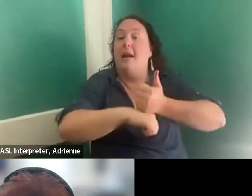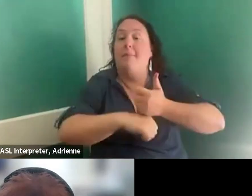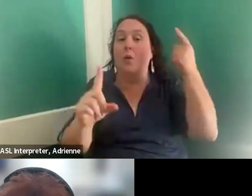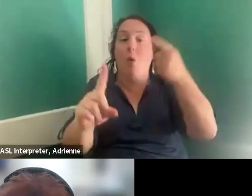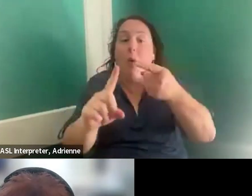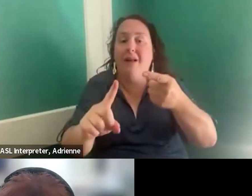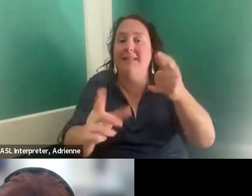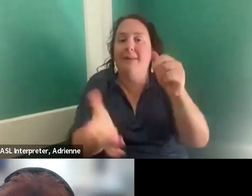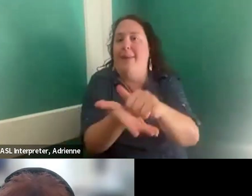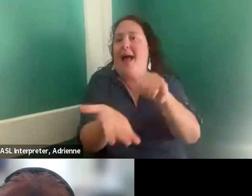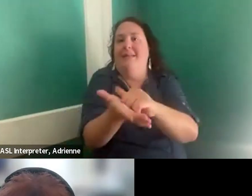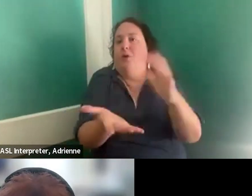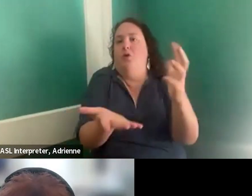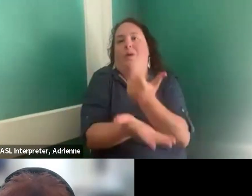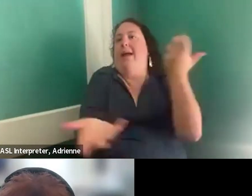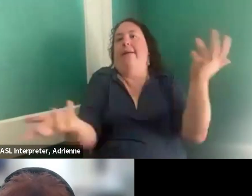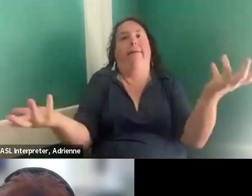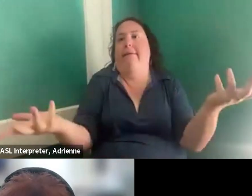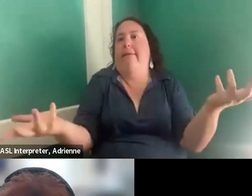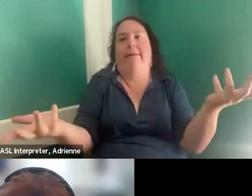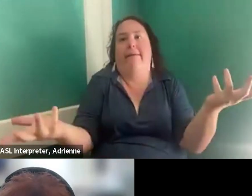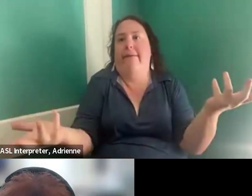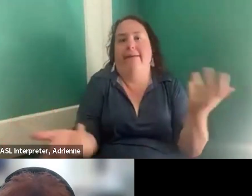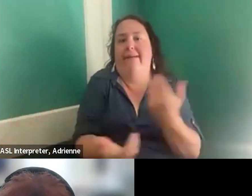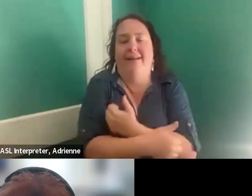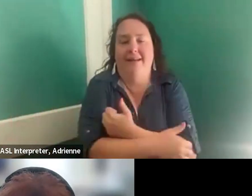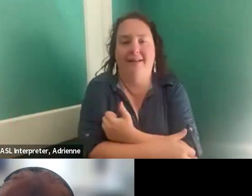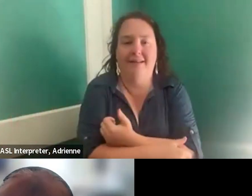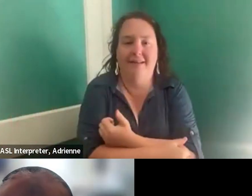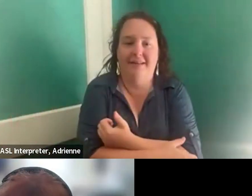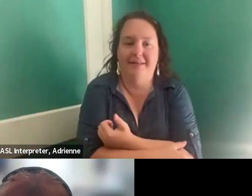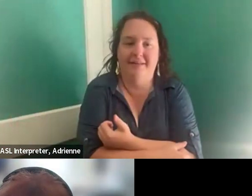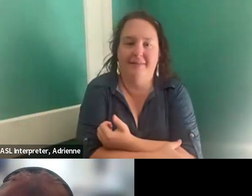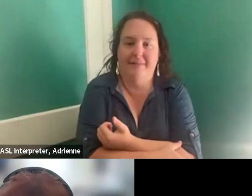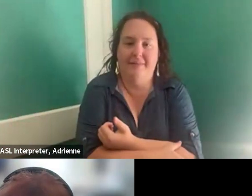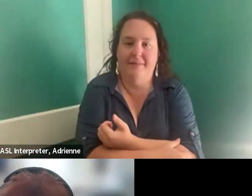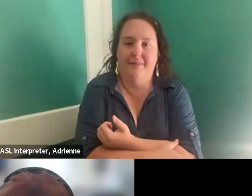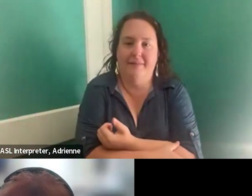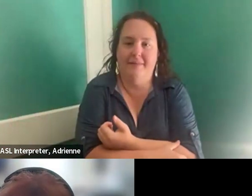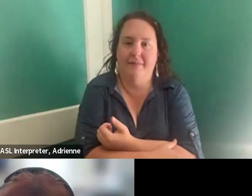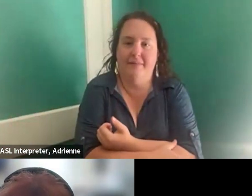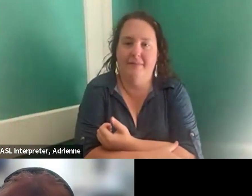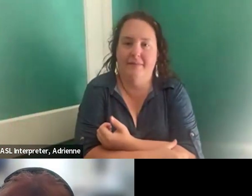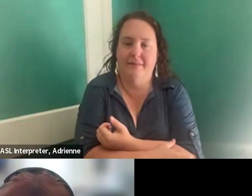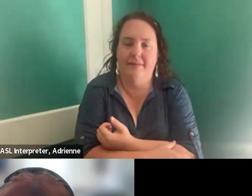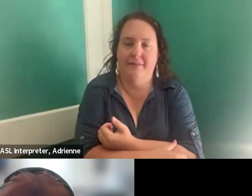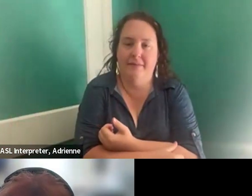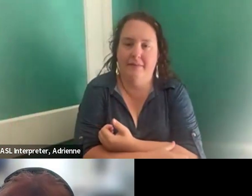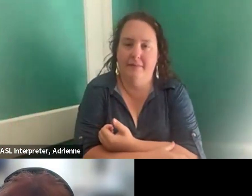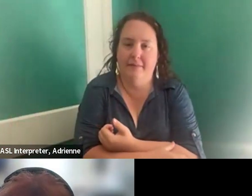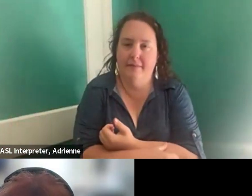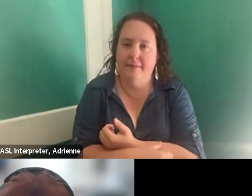So universal design is an unattainable goal. That's the way it was.